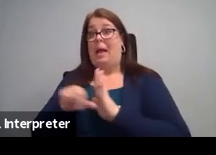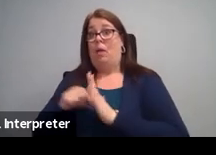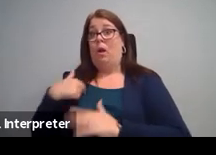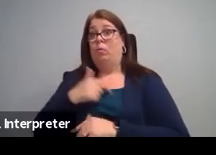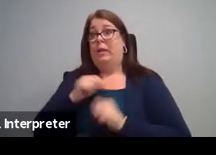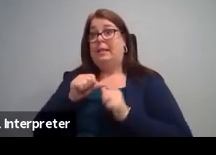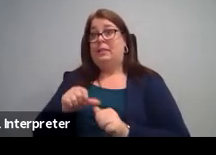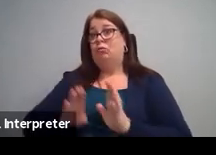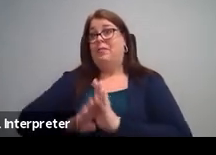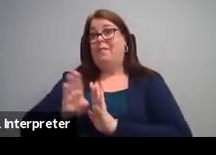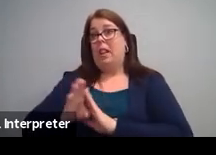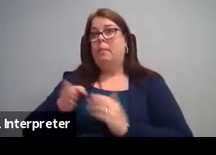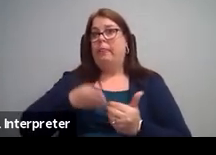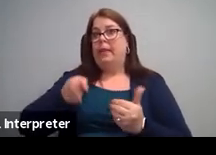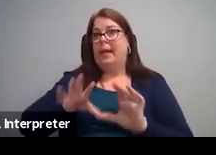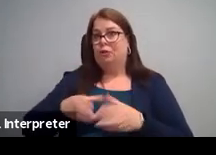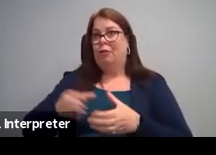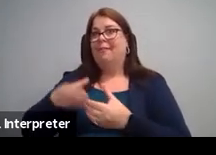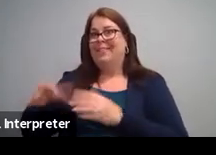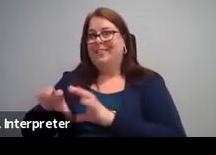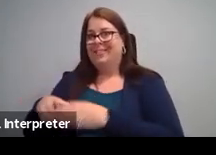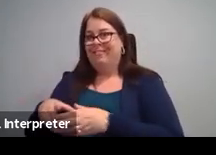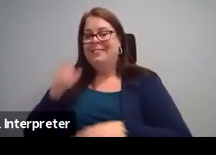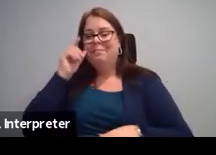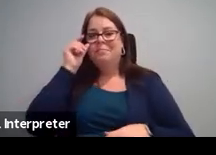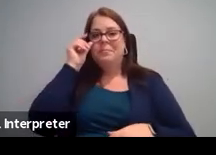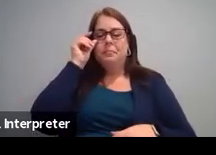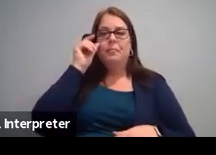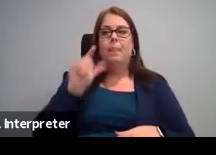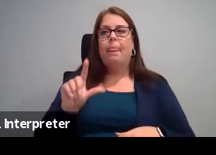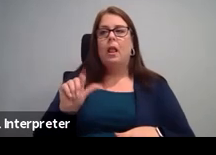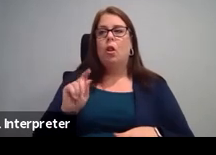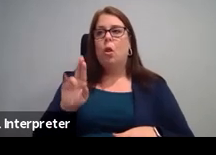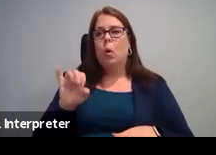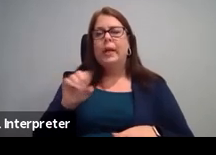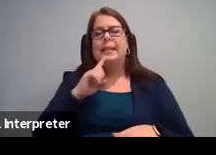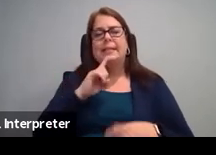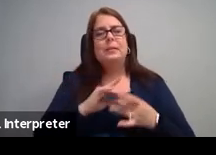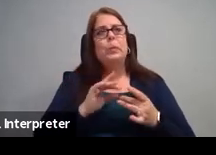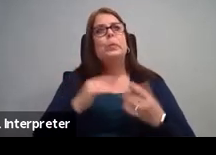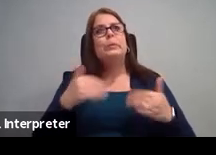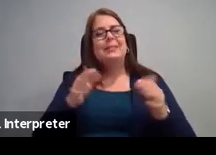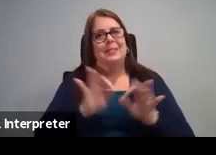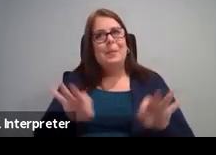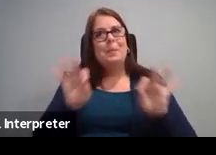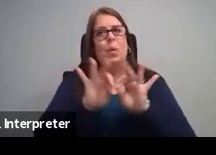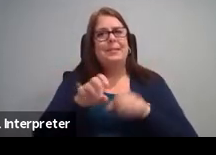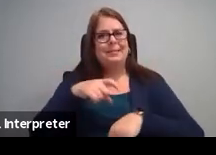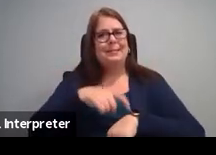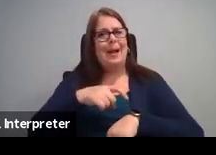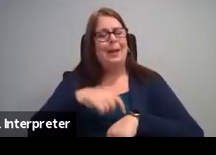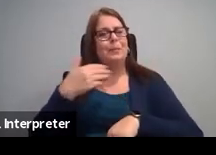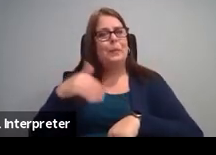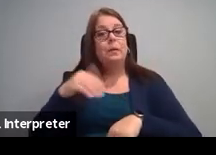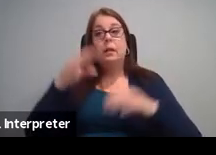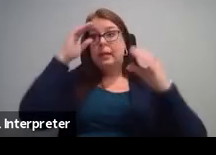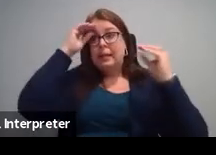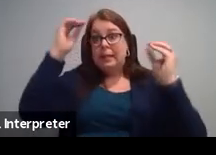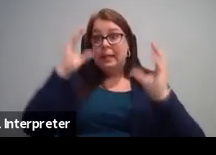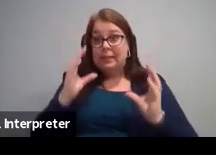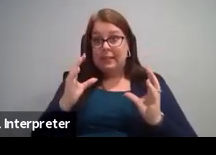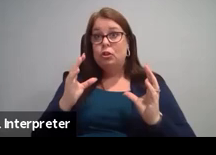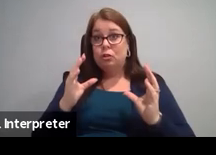Laurie Arnold: Right, and that's that is a really important point. The time because our teachers who are developing these were, you know, of course, understandably, feeling overwhelmed.